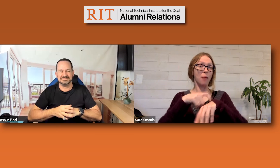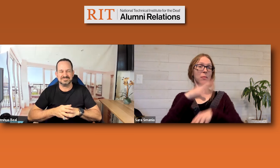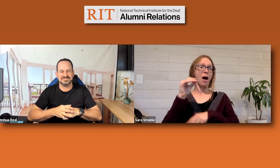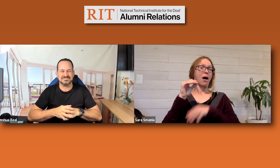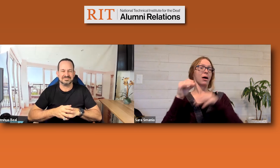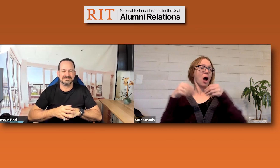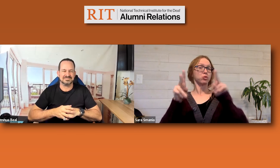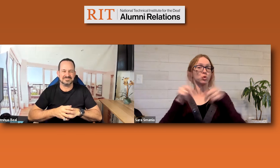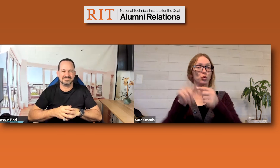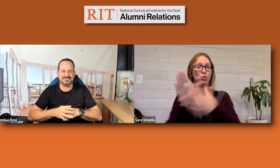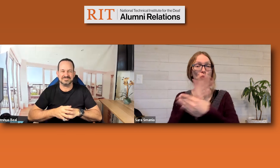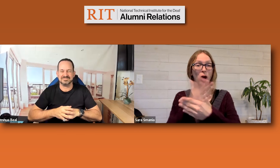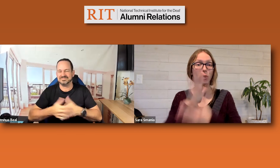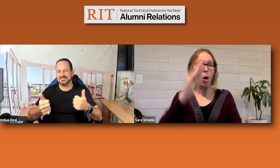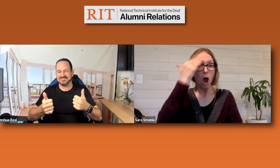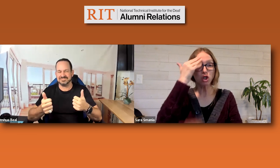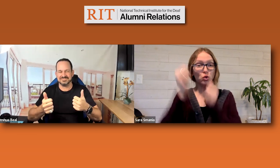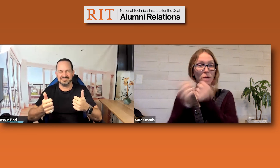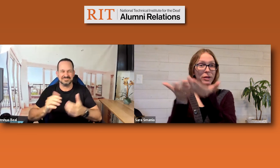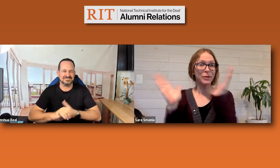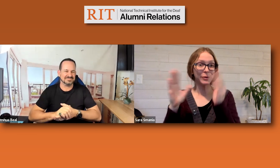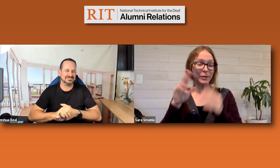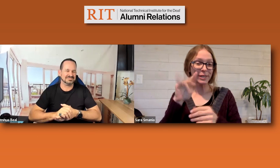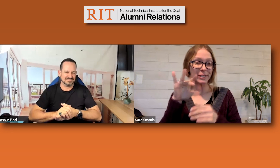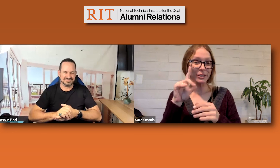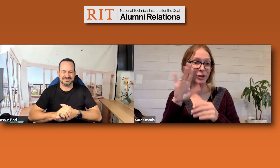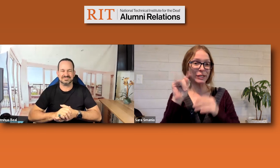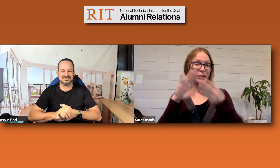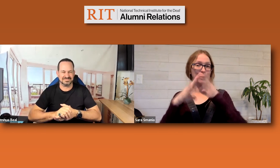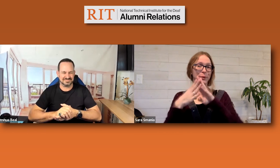and sharing your knowledge with the NTID/RIT community.